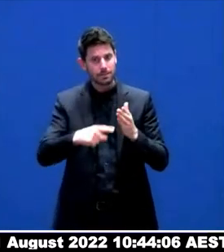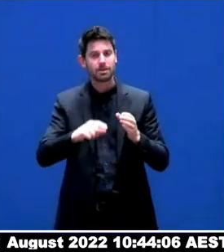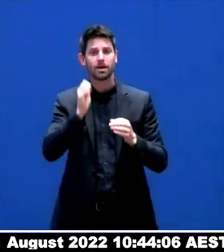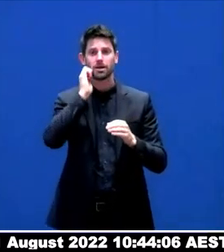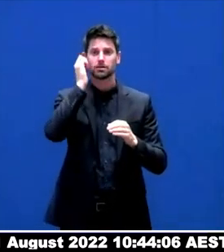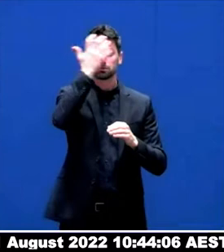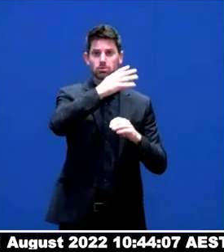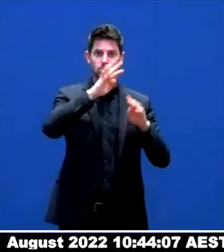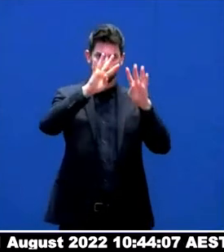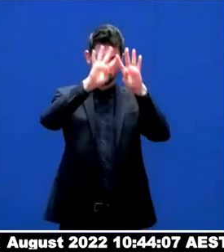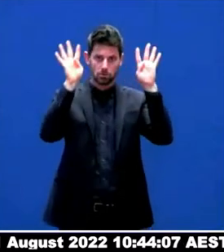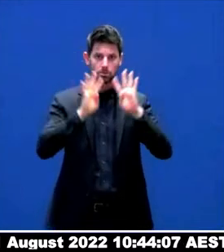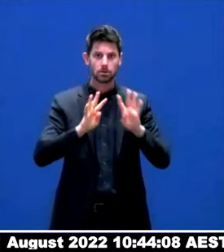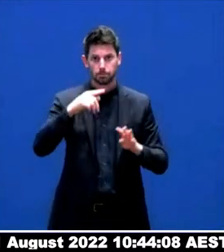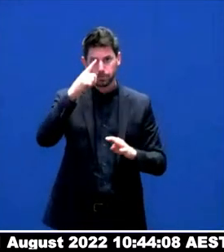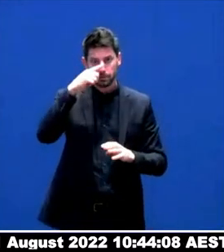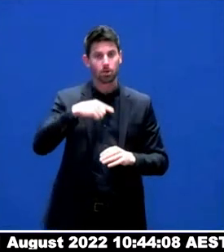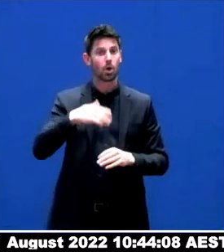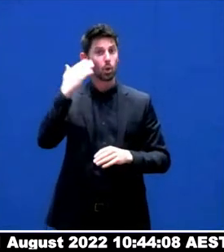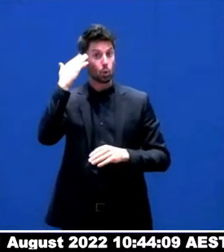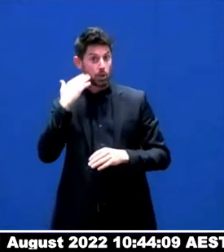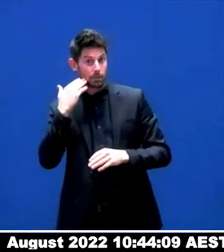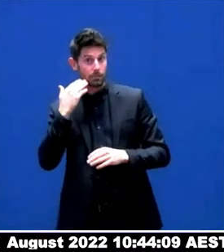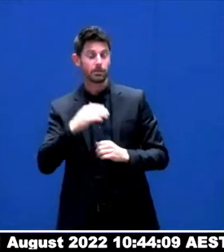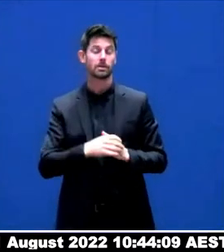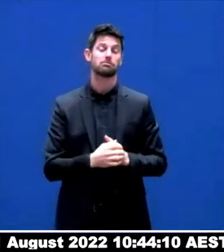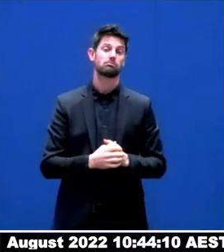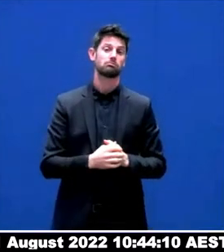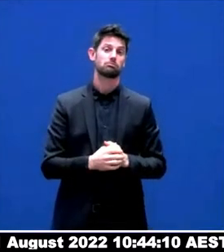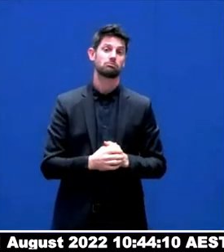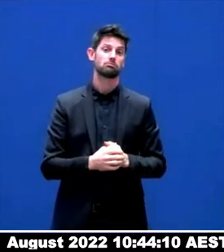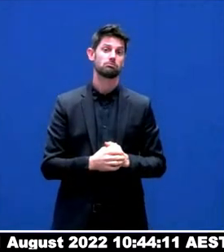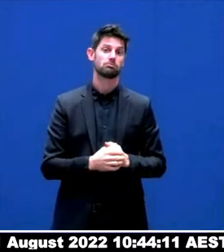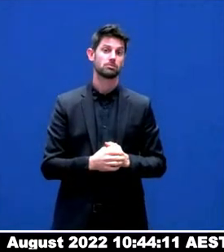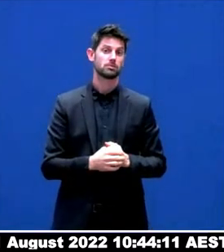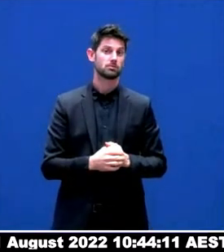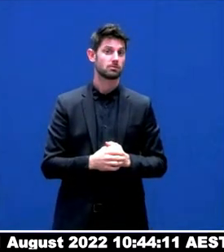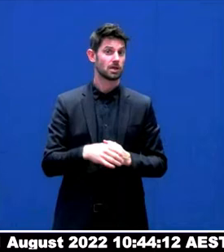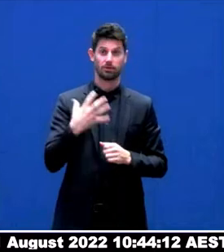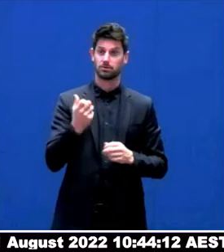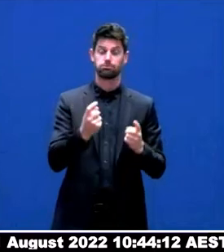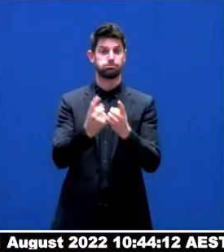disability, women with disability, and as I say, there were several organisations who had